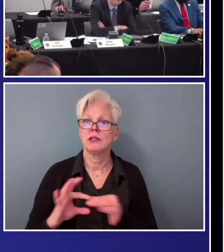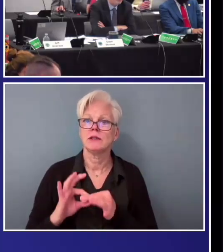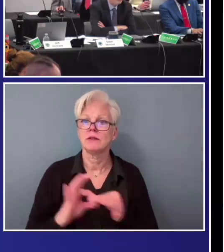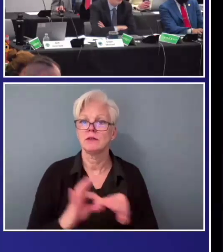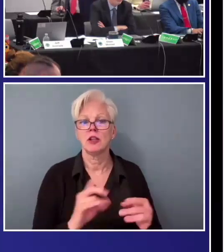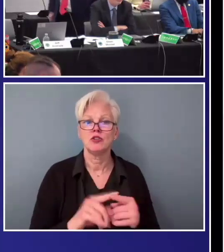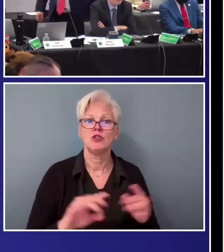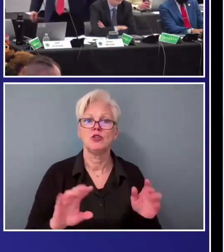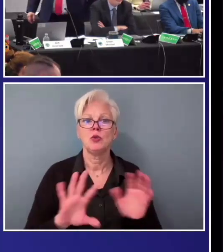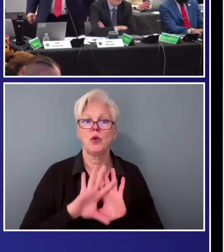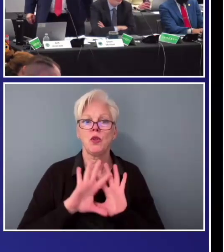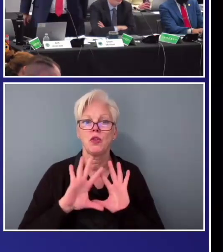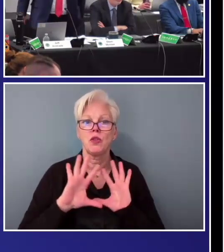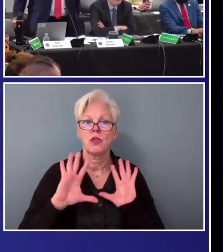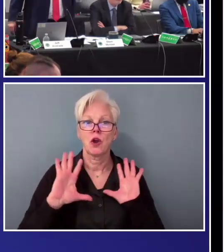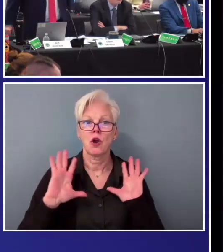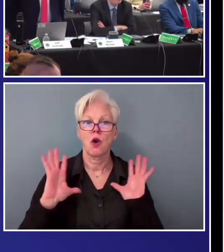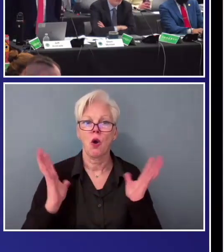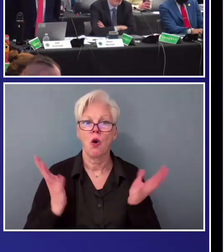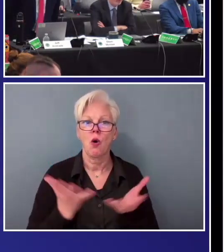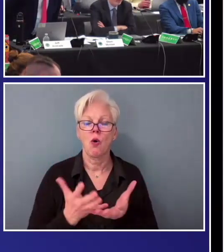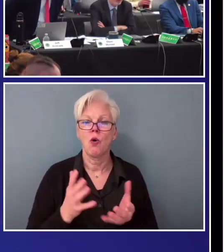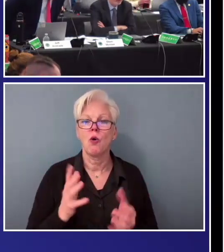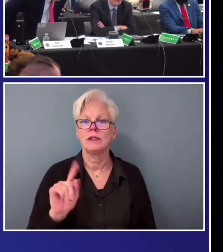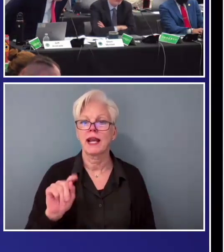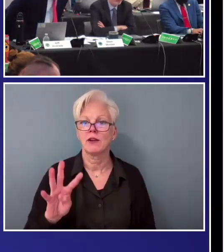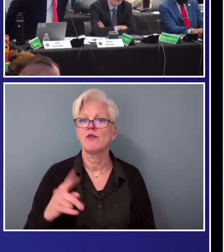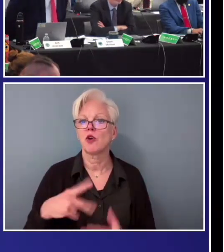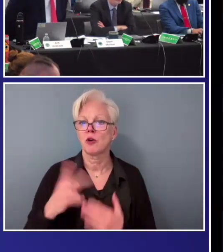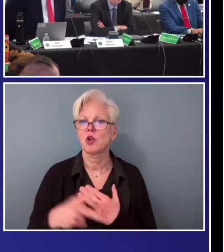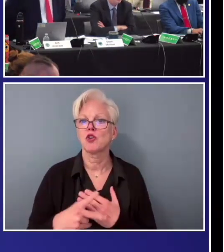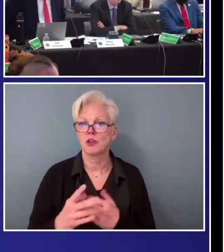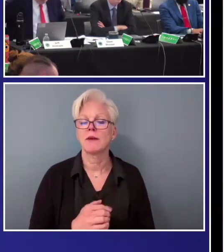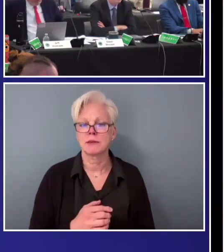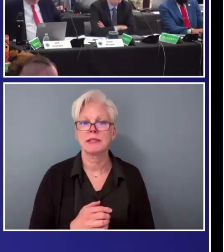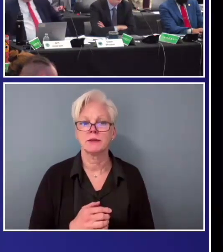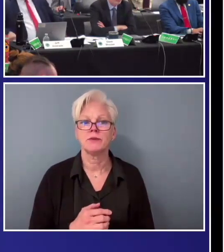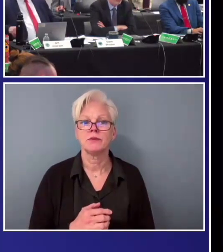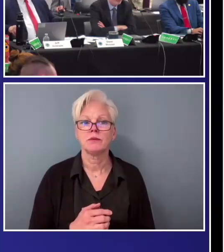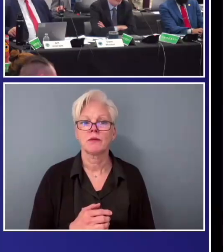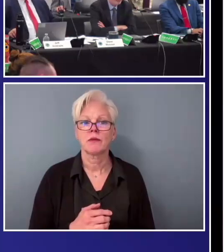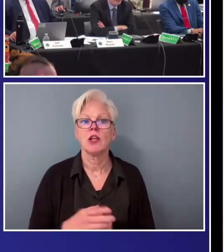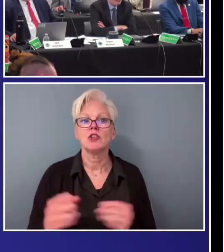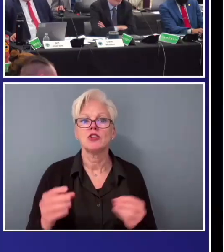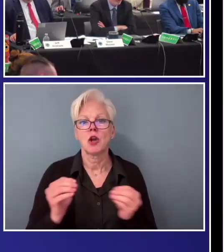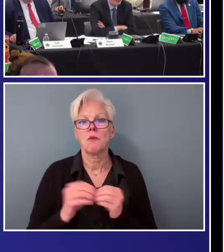whole of the Title IV programs. So a little narrower than the part 600,